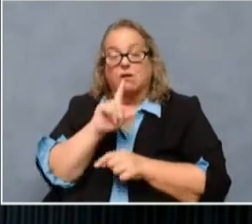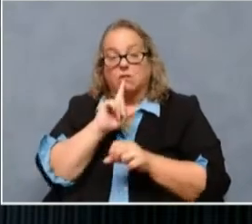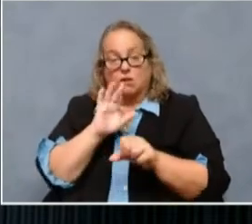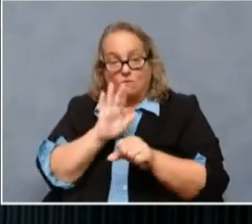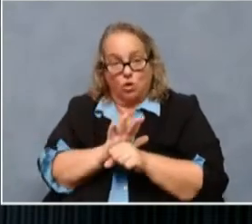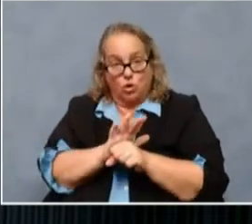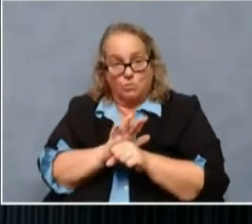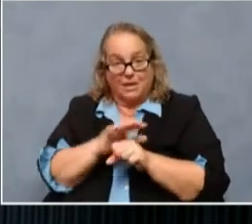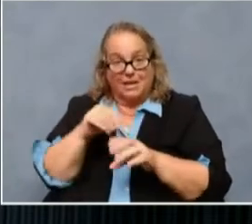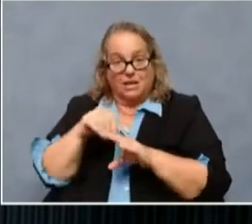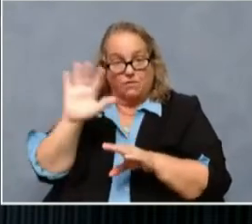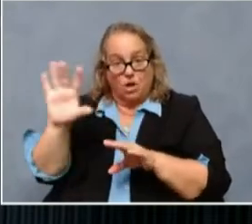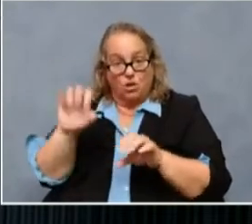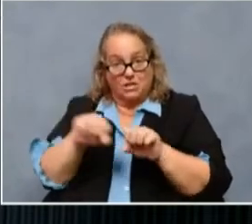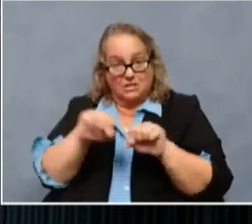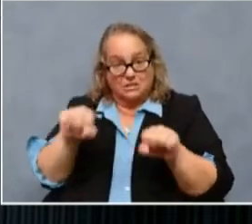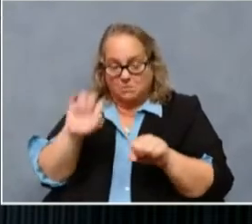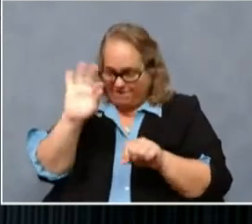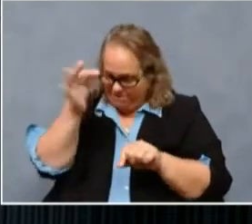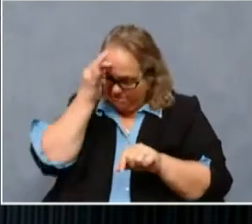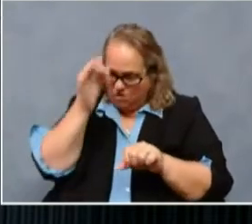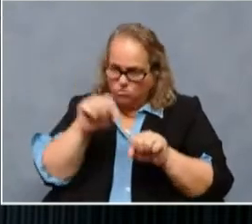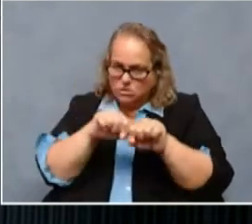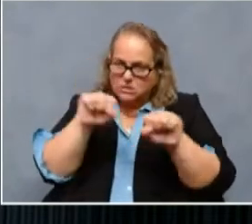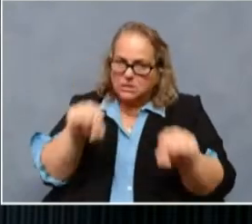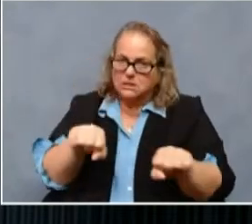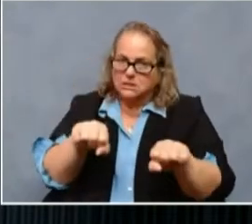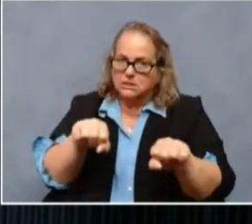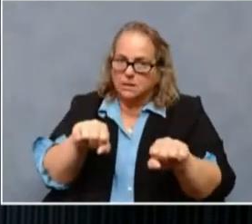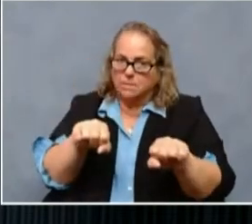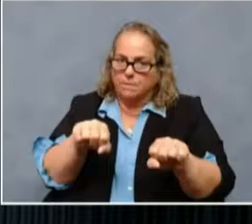This is the federal system. This wasn't this didn't happen in the state system